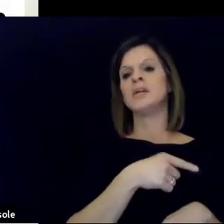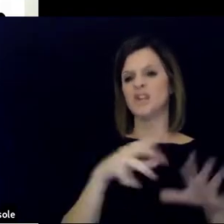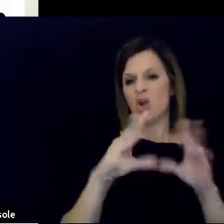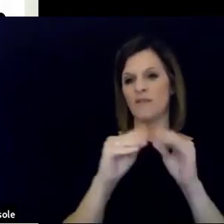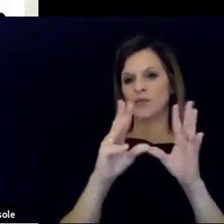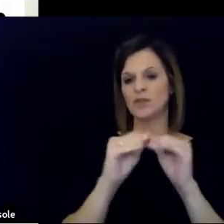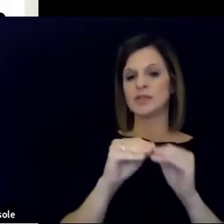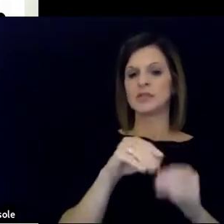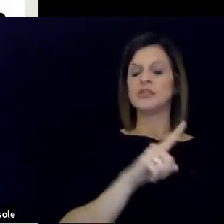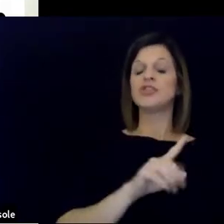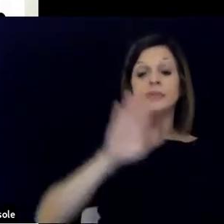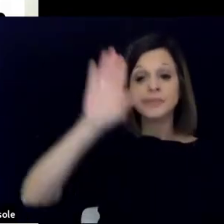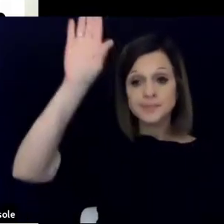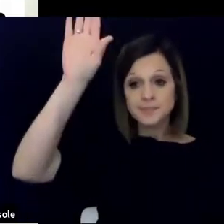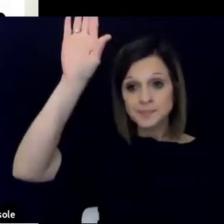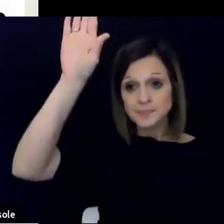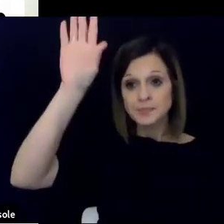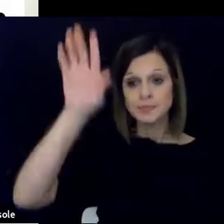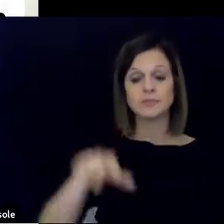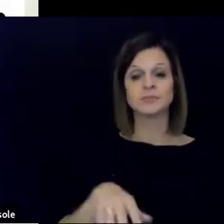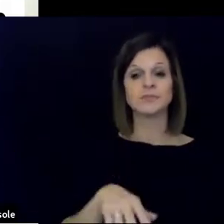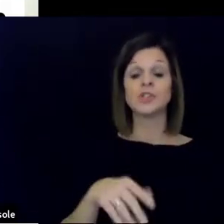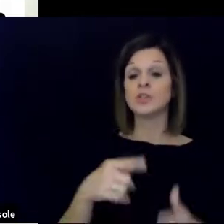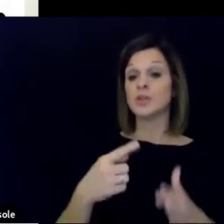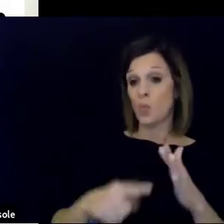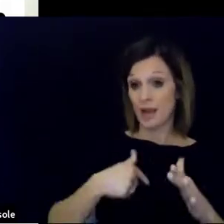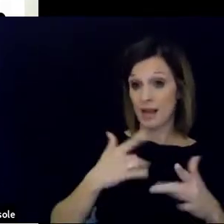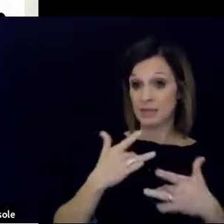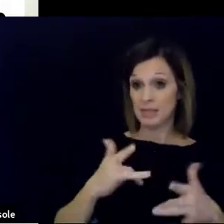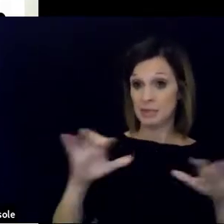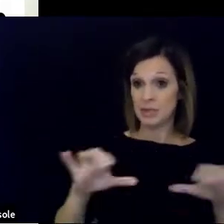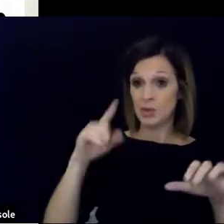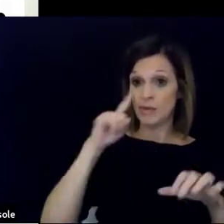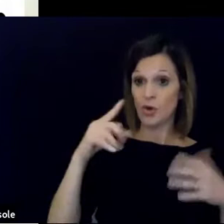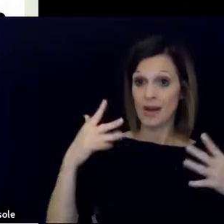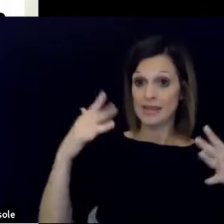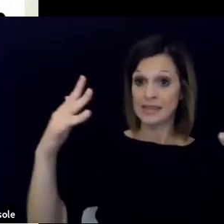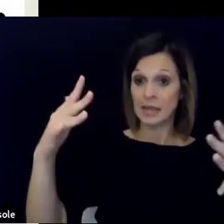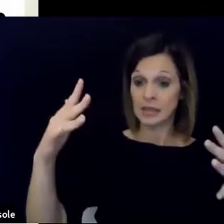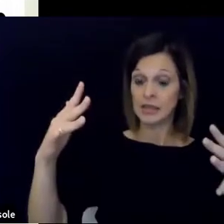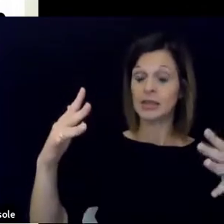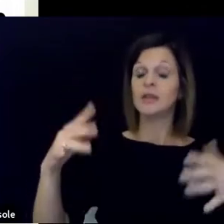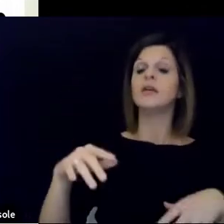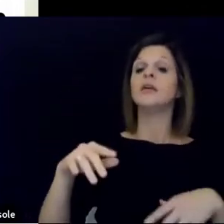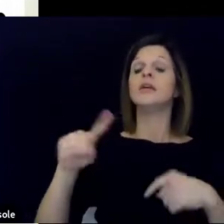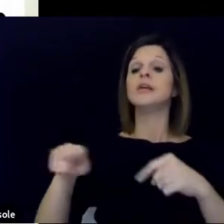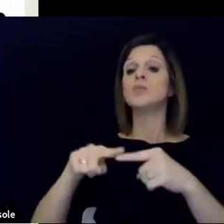"Well, but know what I do for anxiety? And so when my daughter would come home from school